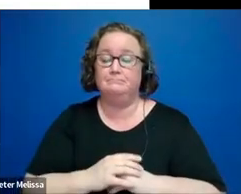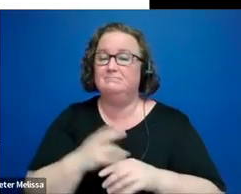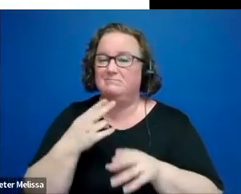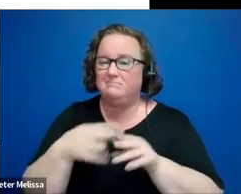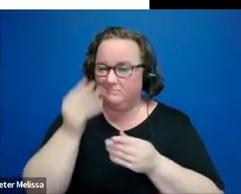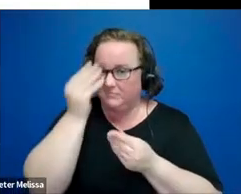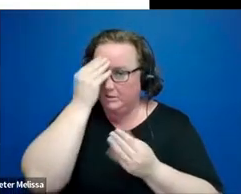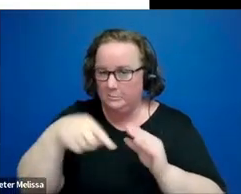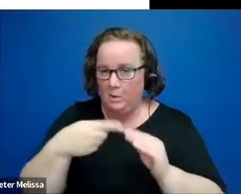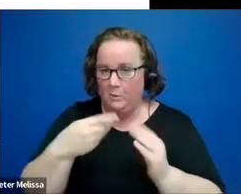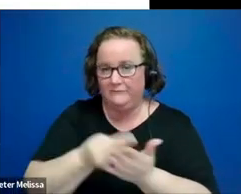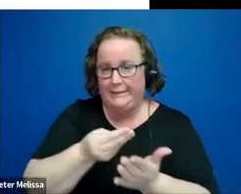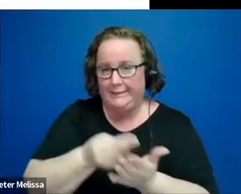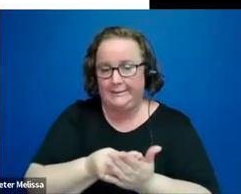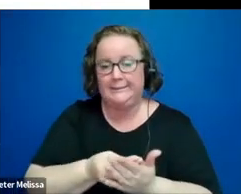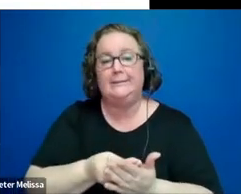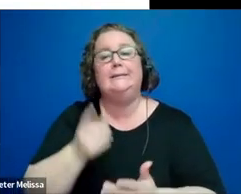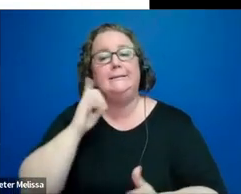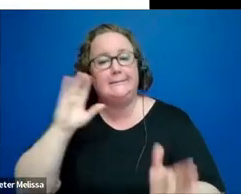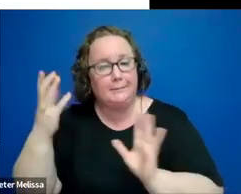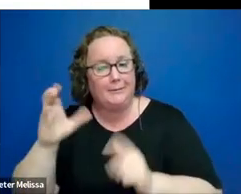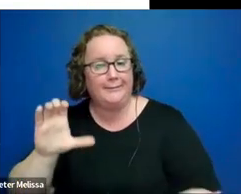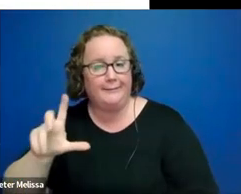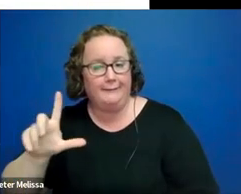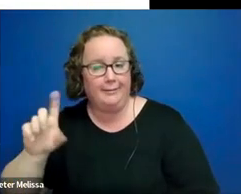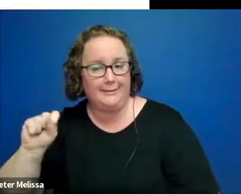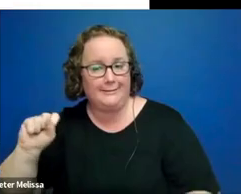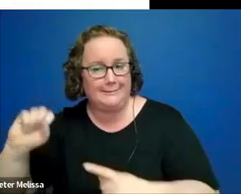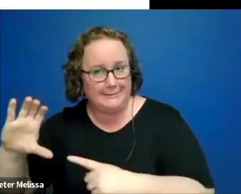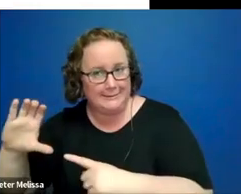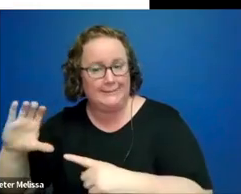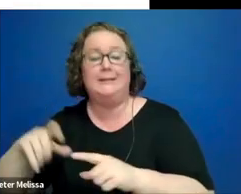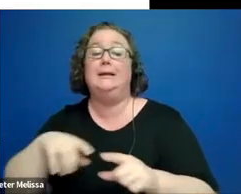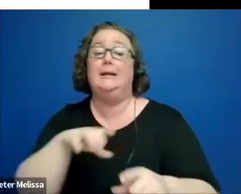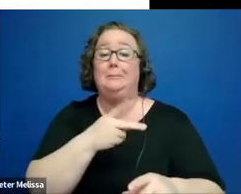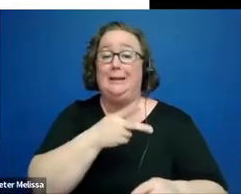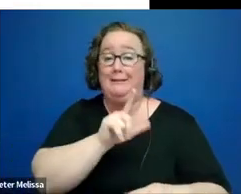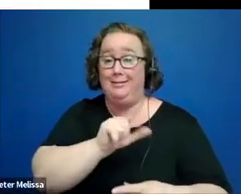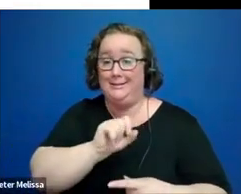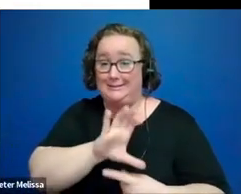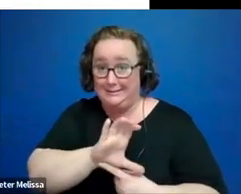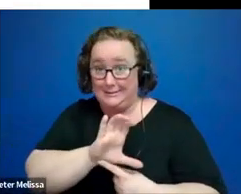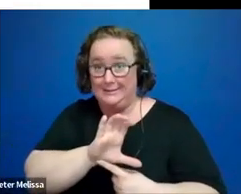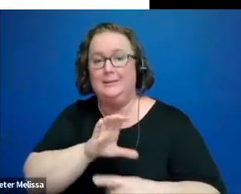like the CLEC and CLPC, we are funded by NIDILRR,